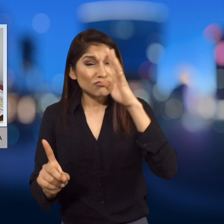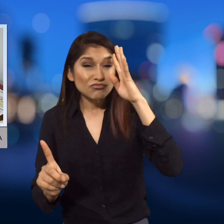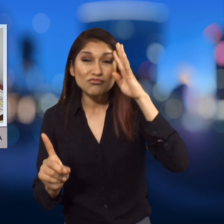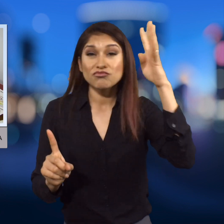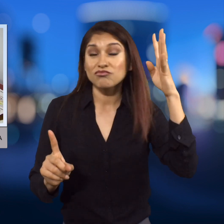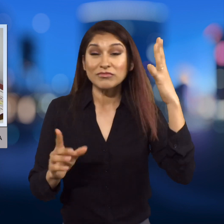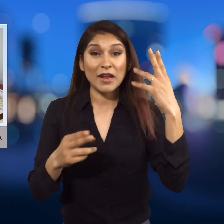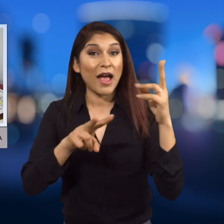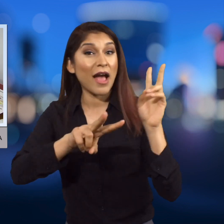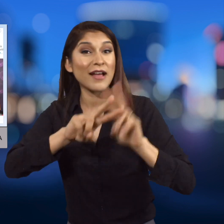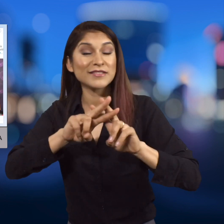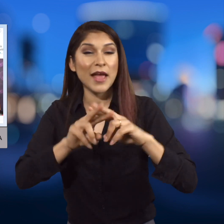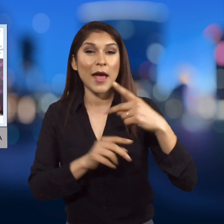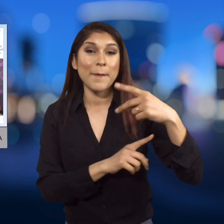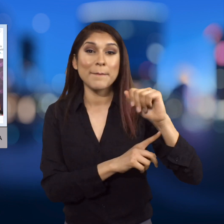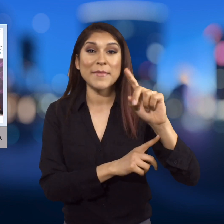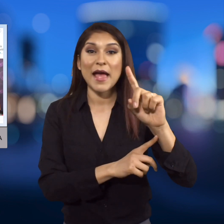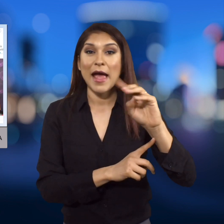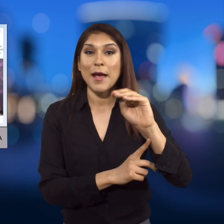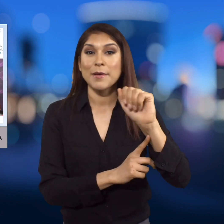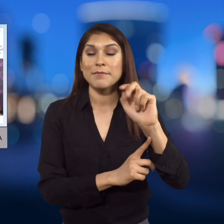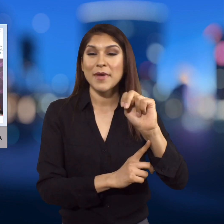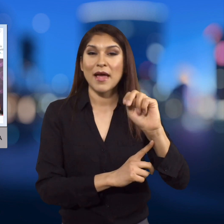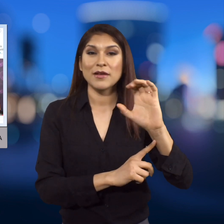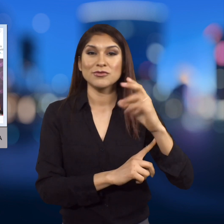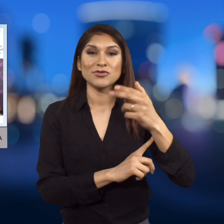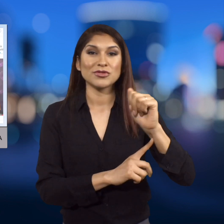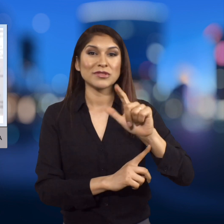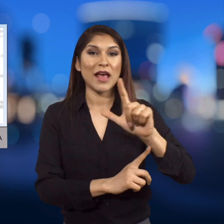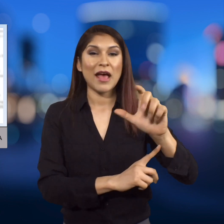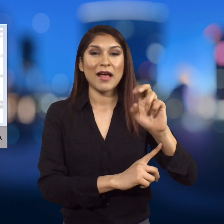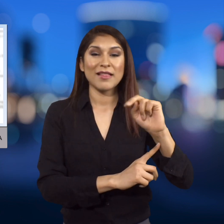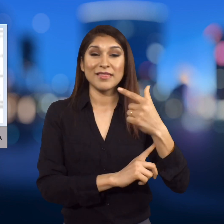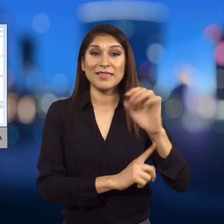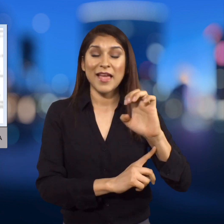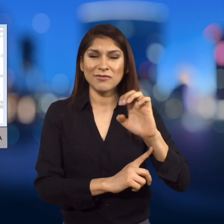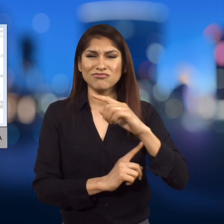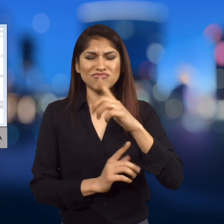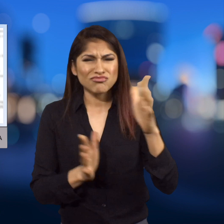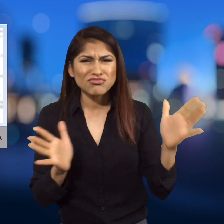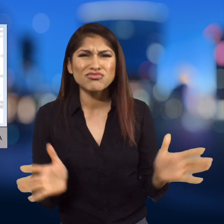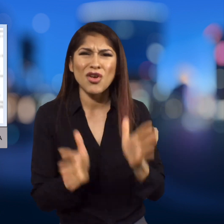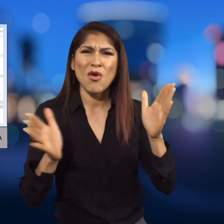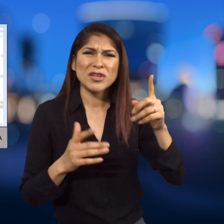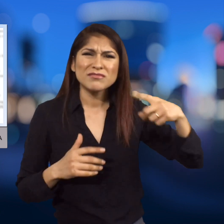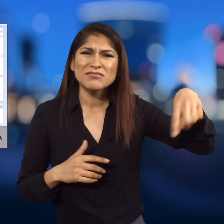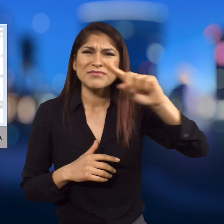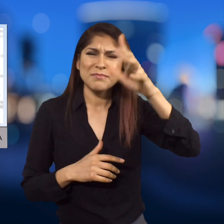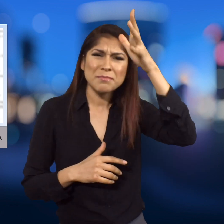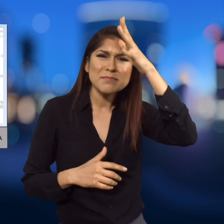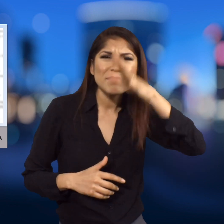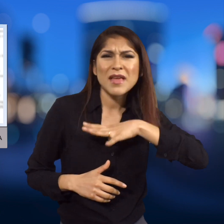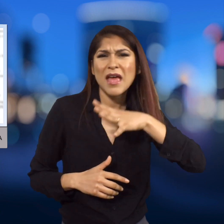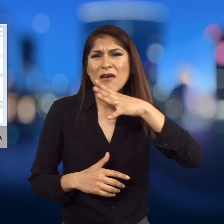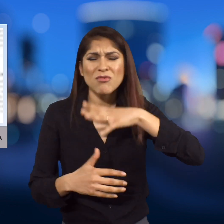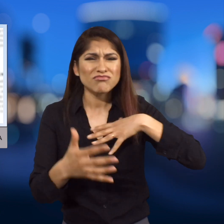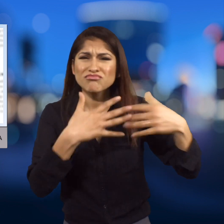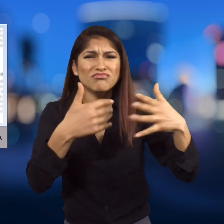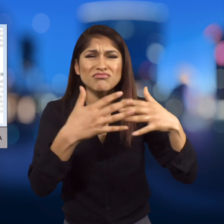And he has created the hashtag #padmanchallenge, asking both women and men to take part to